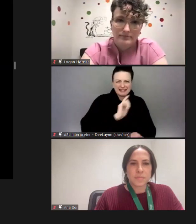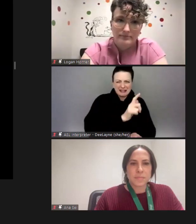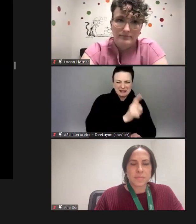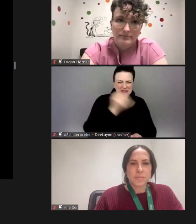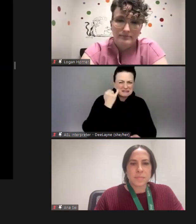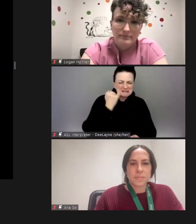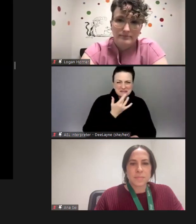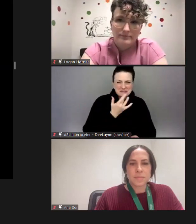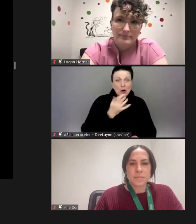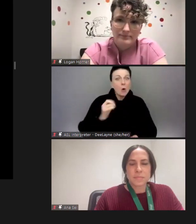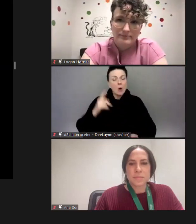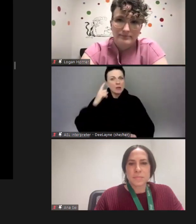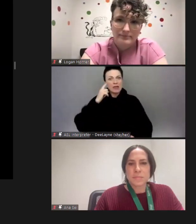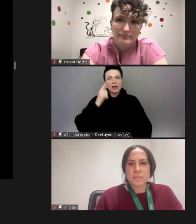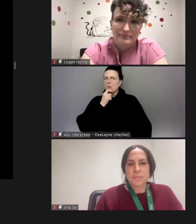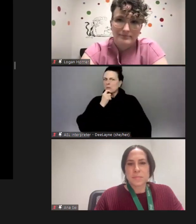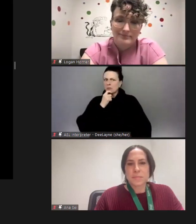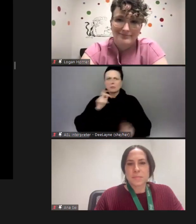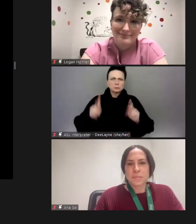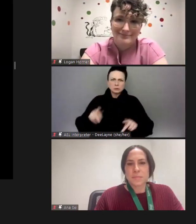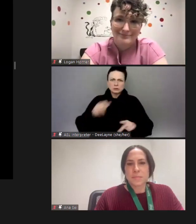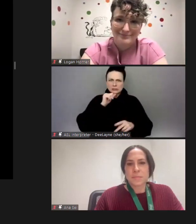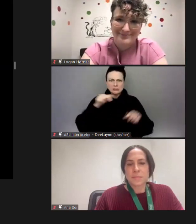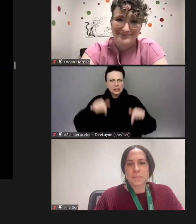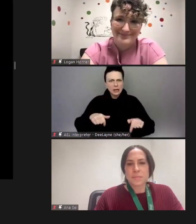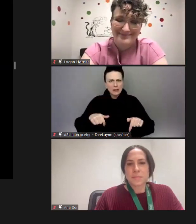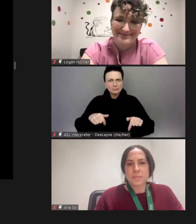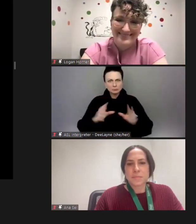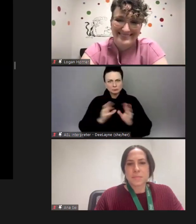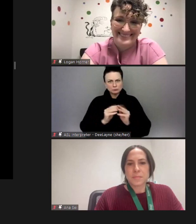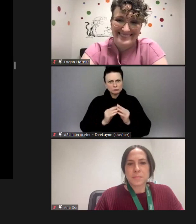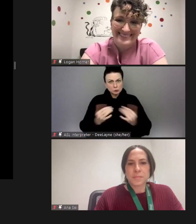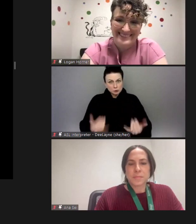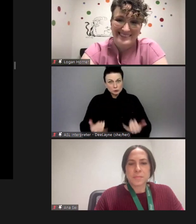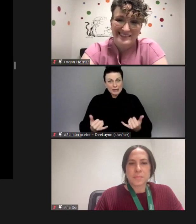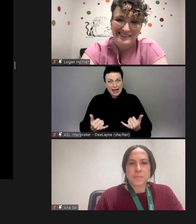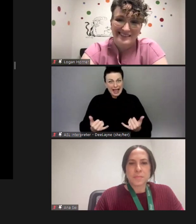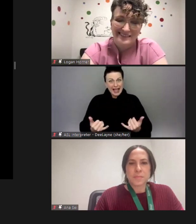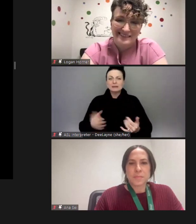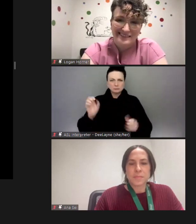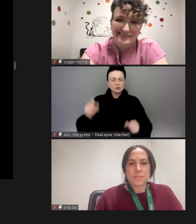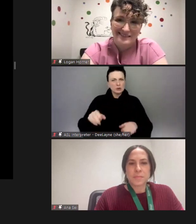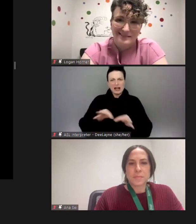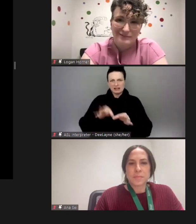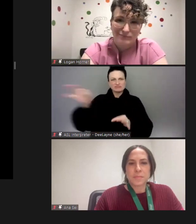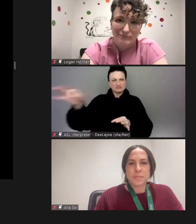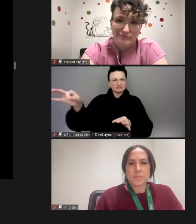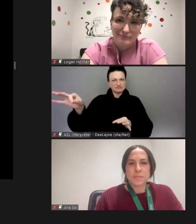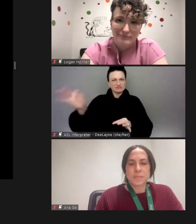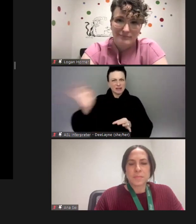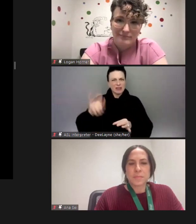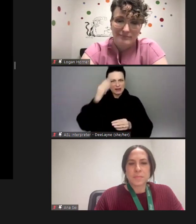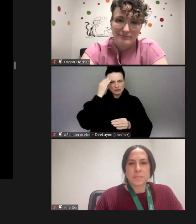people who aren't attending live whom you think might benefit from today's